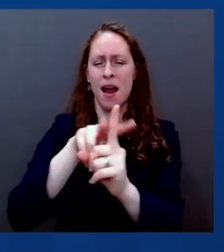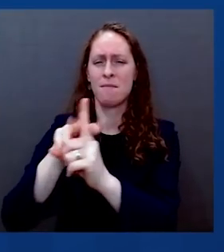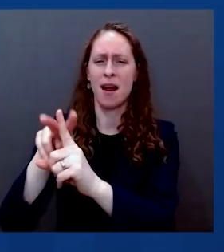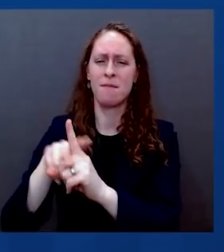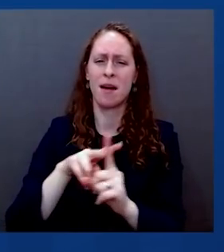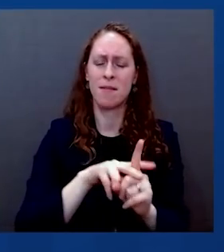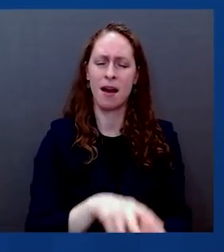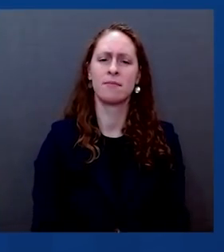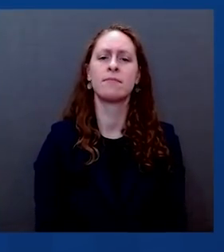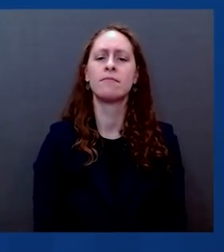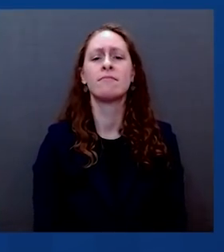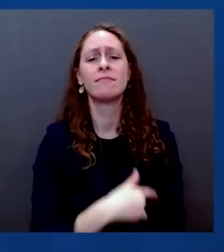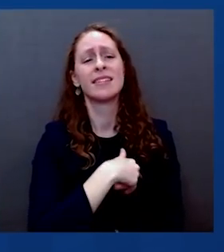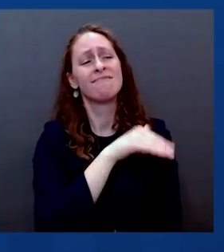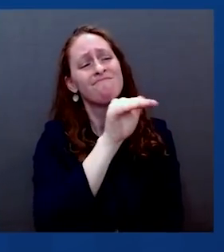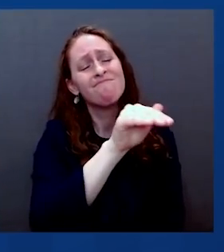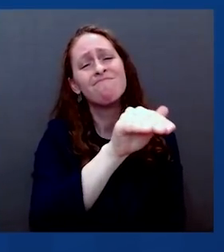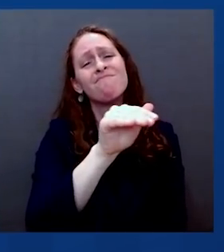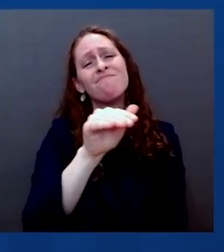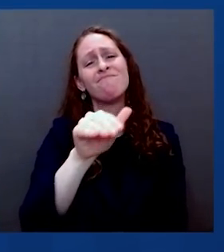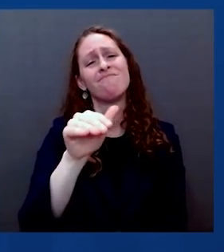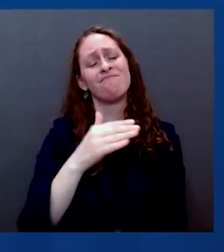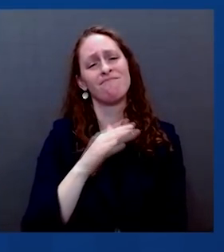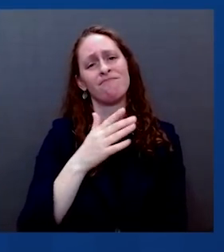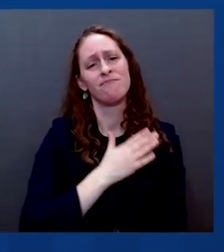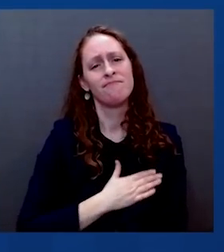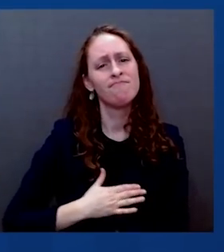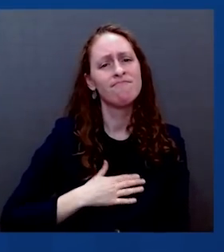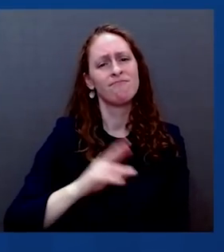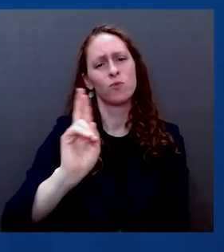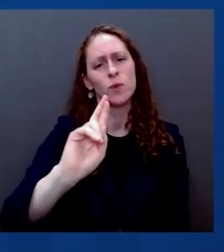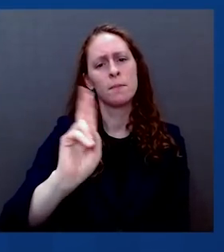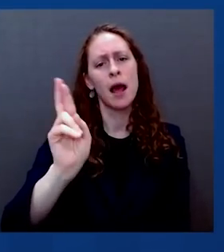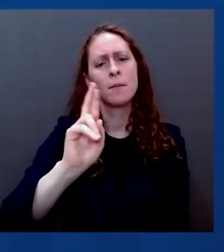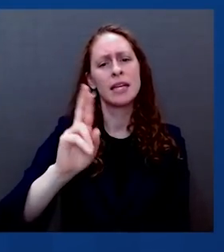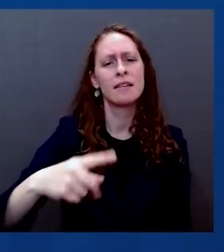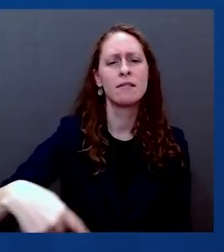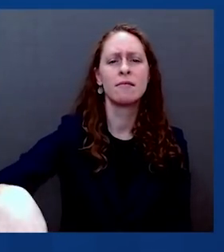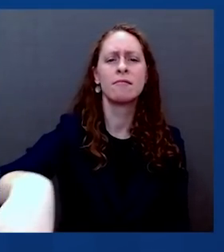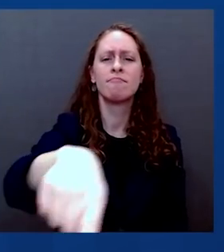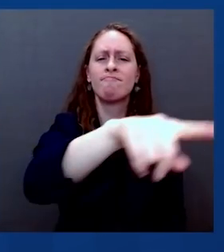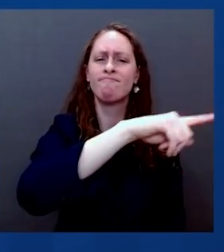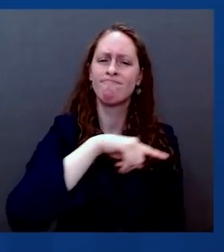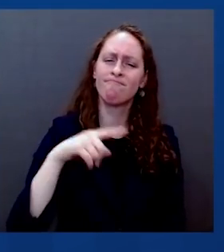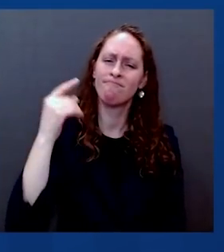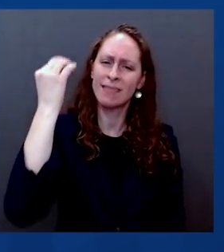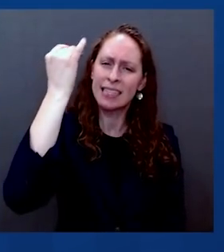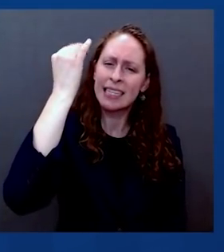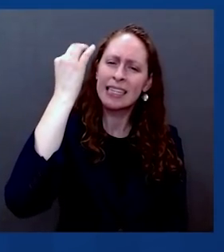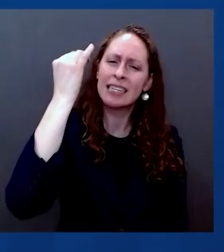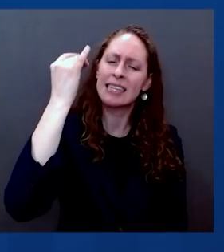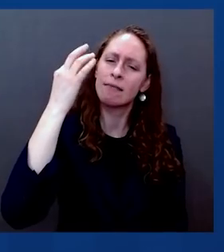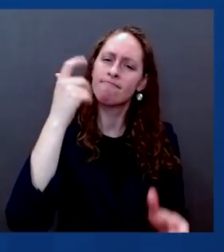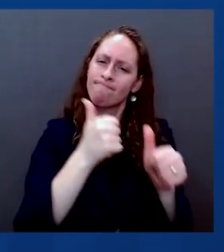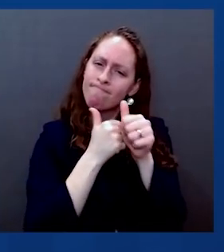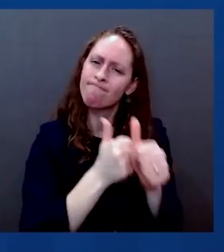Restore the bipartisan tradition of voting rights. The people who restored it, who abided by it in the past